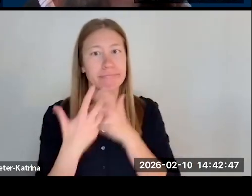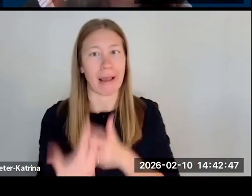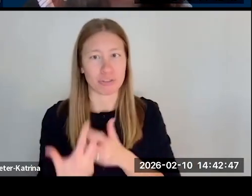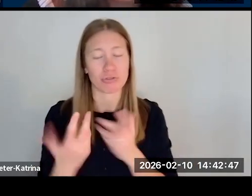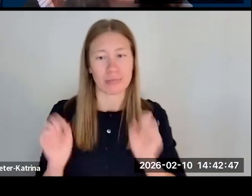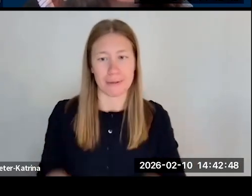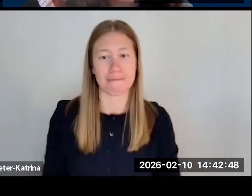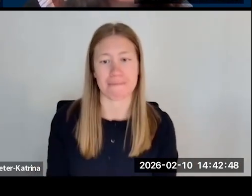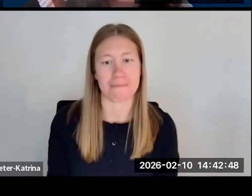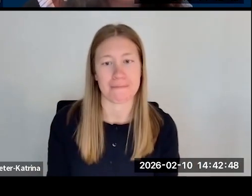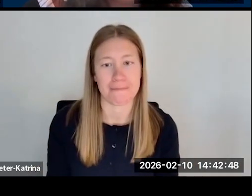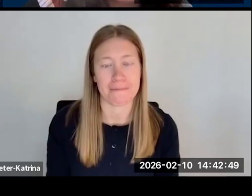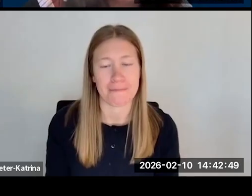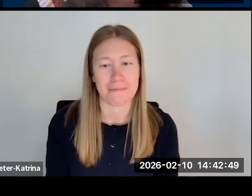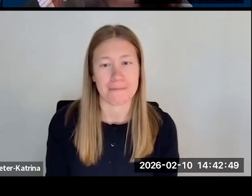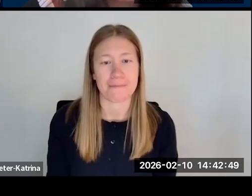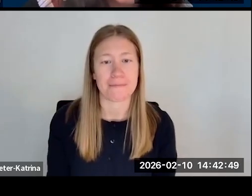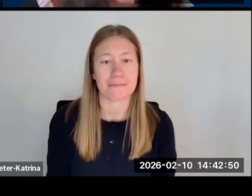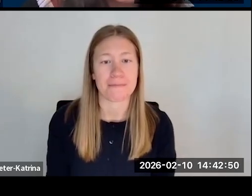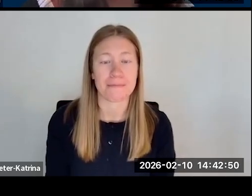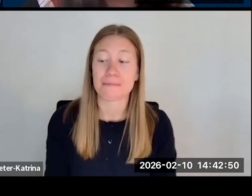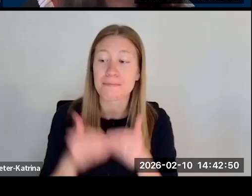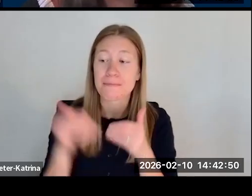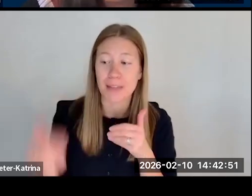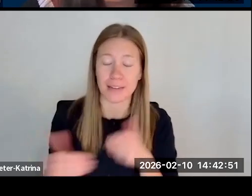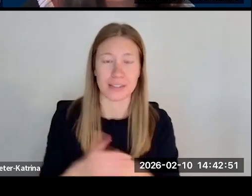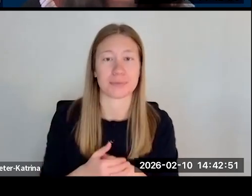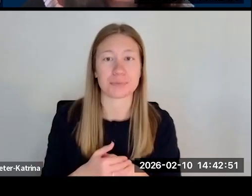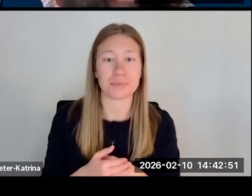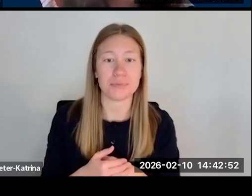Okay, next thing we're gonna look at is a list formatting.